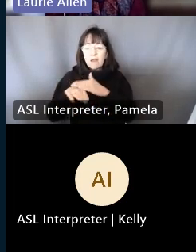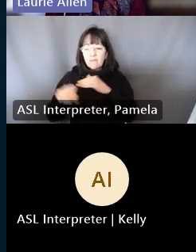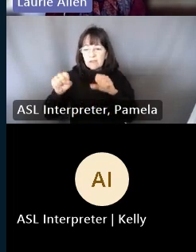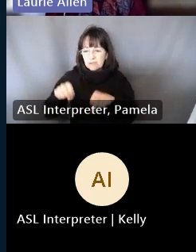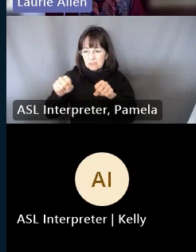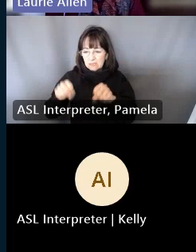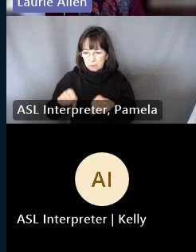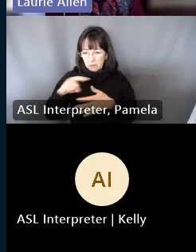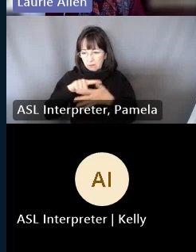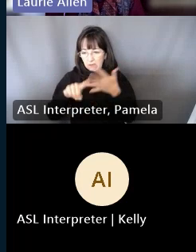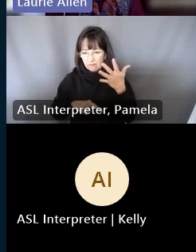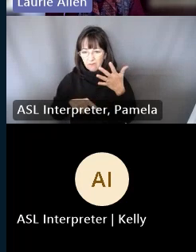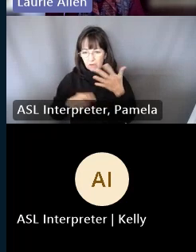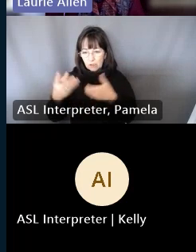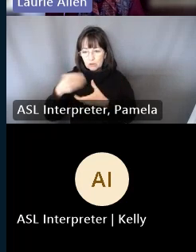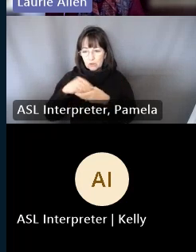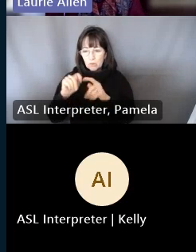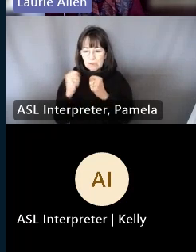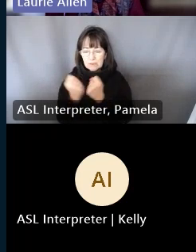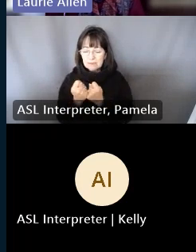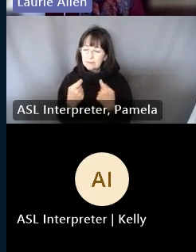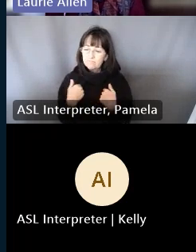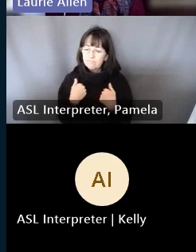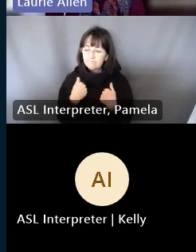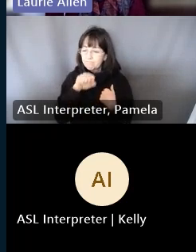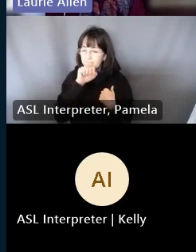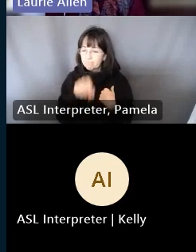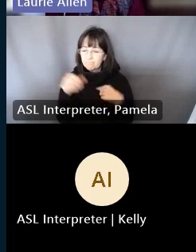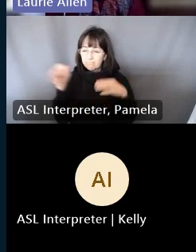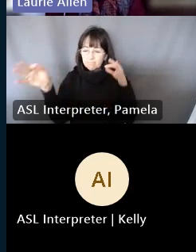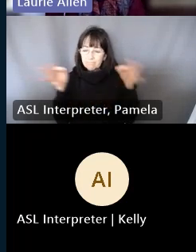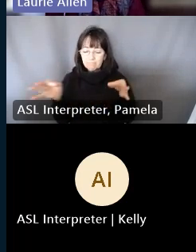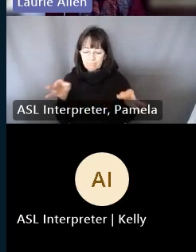and I love to tell some of the product stories behind them, starting with Sign Language View.